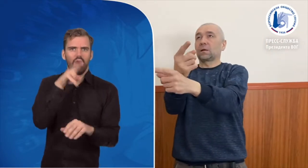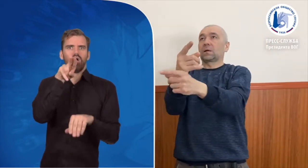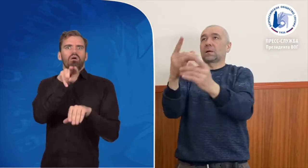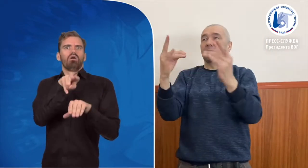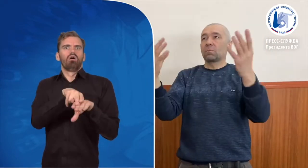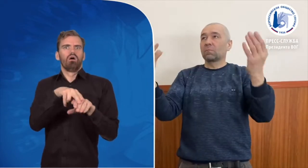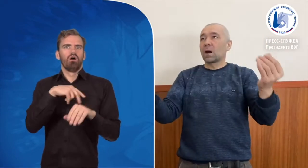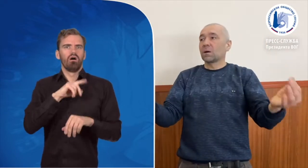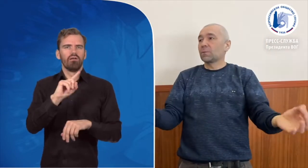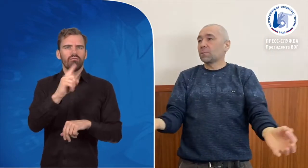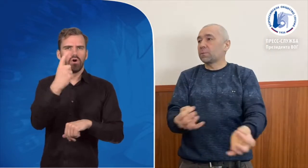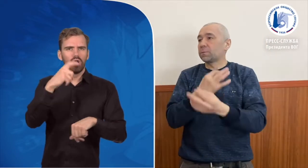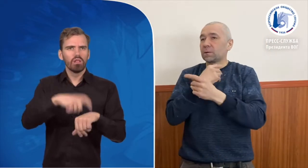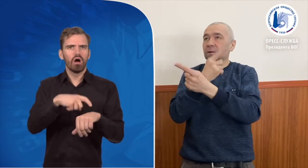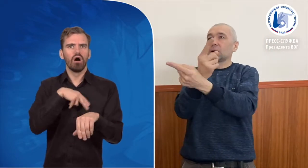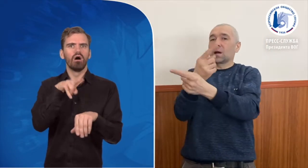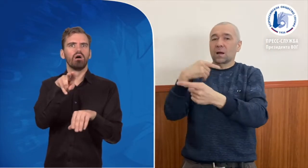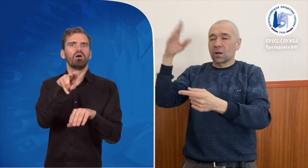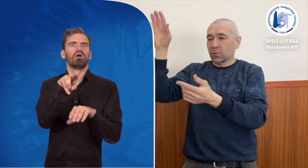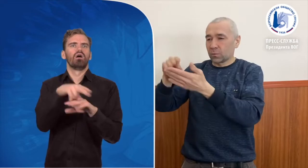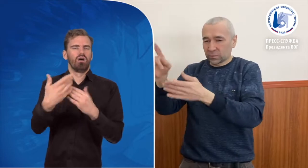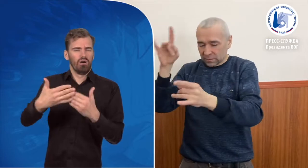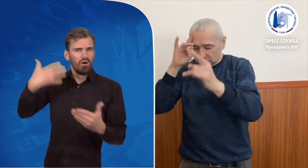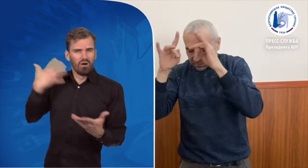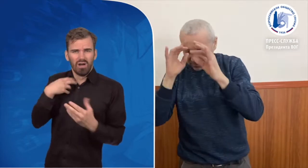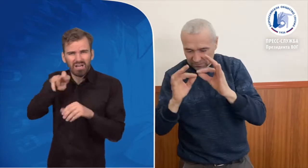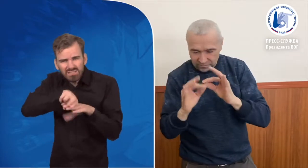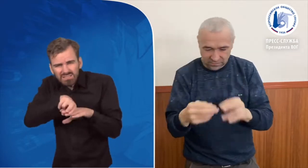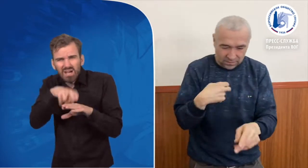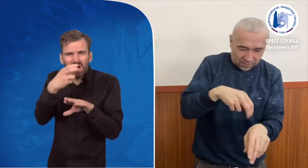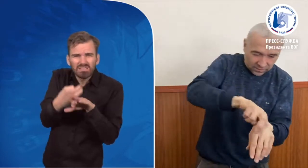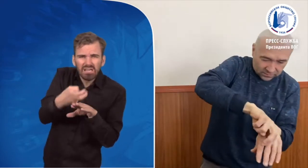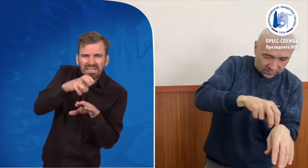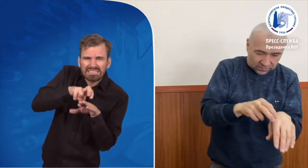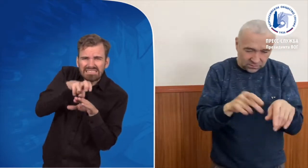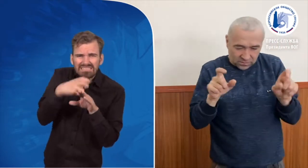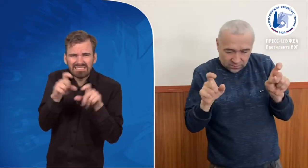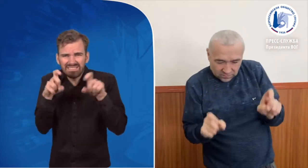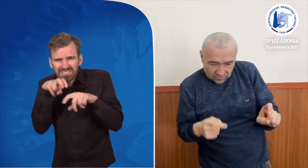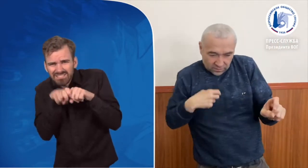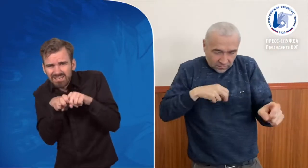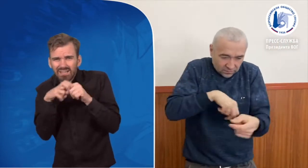There I lay down on a soft bed for the first time in a long time. Before that, we had to be content with what we had,